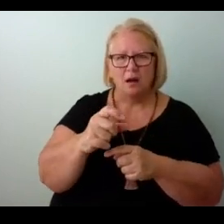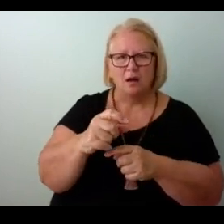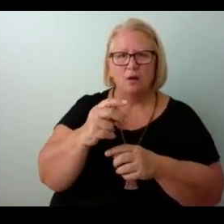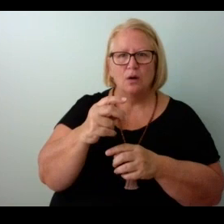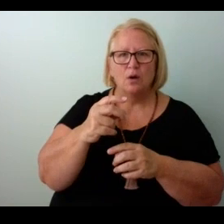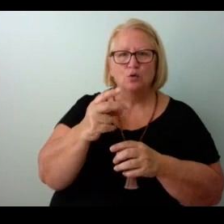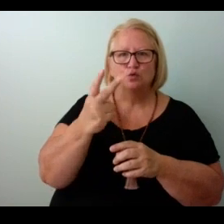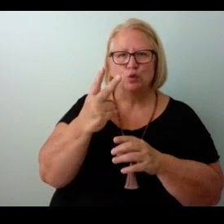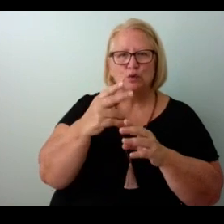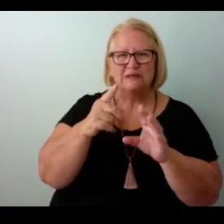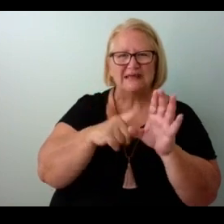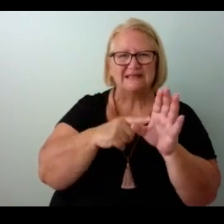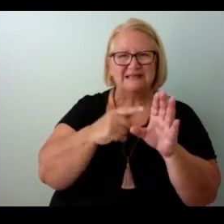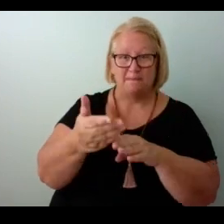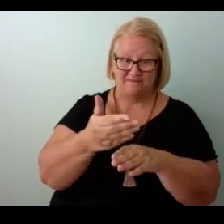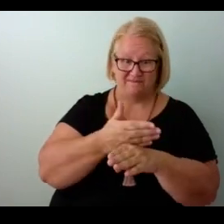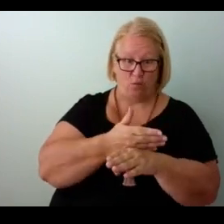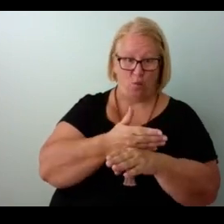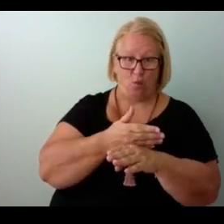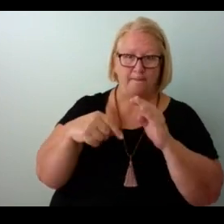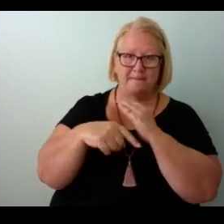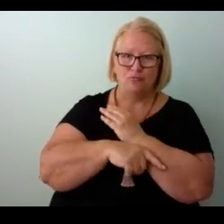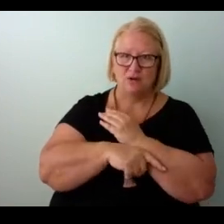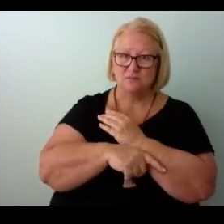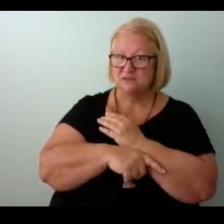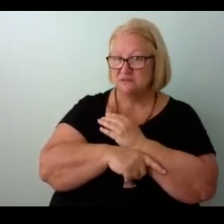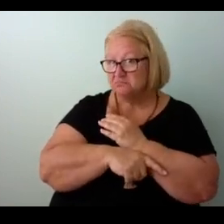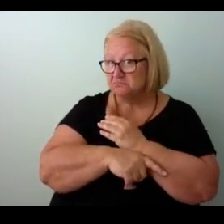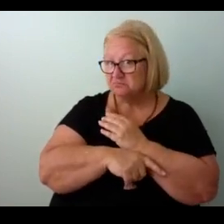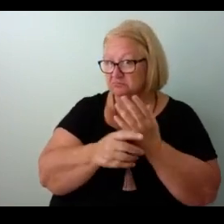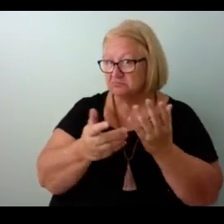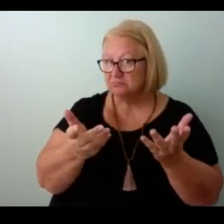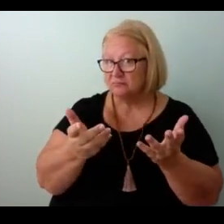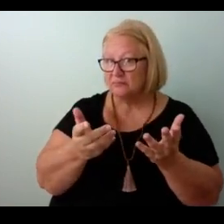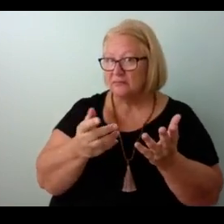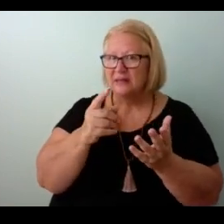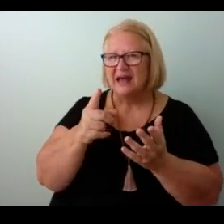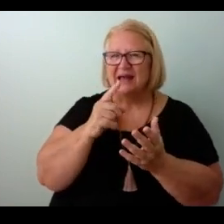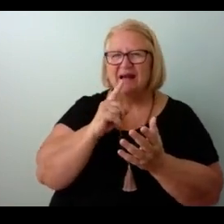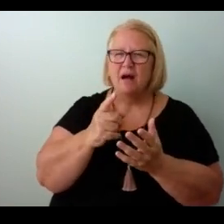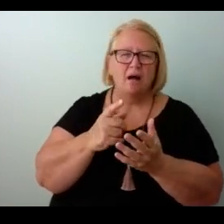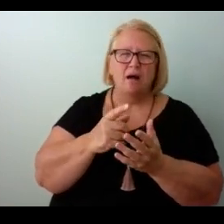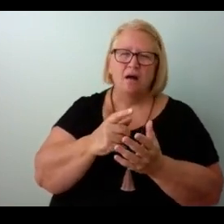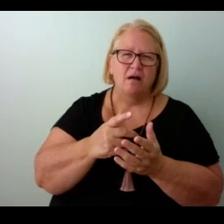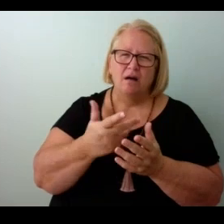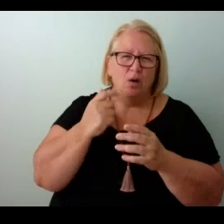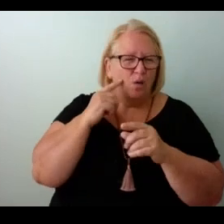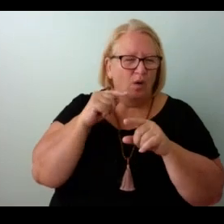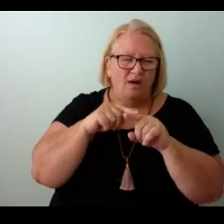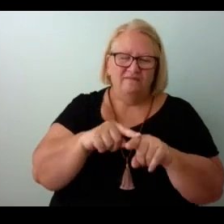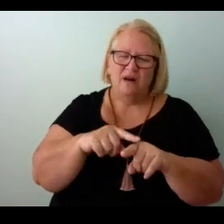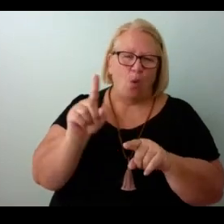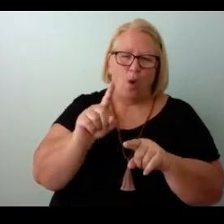Do you have any information you could shed on this? Look, that's going to be very factually dependent, that one.